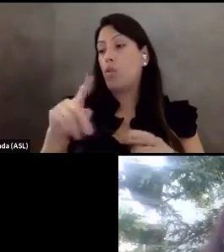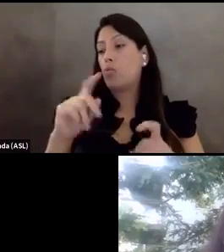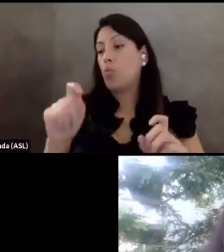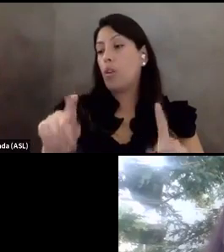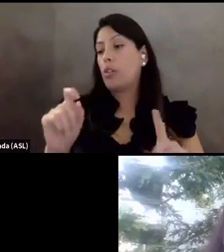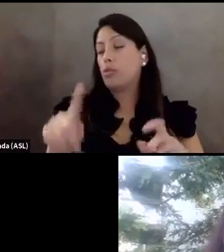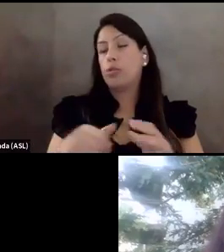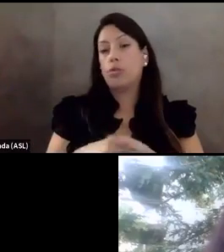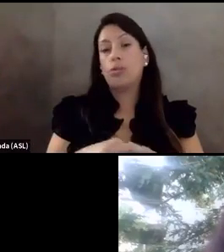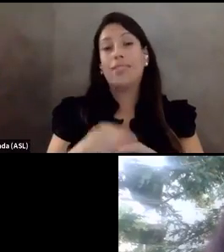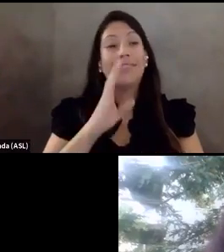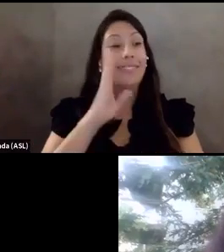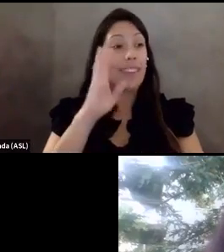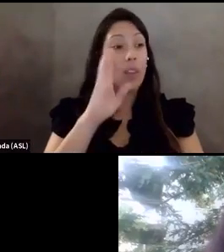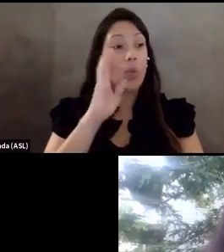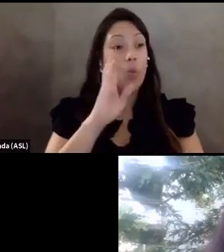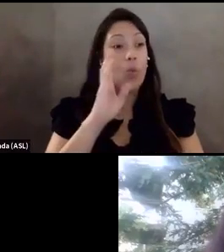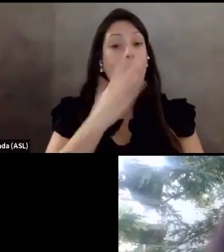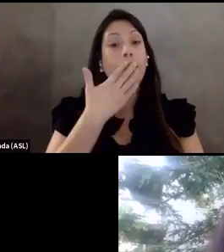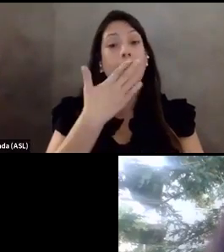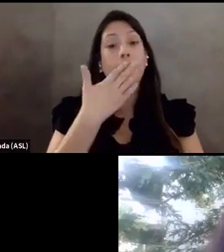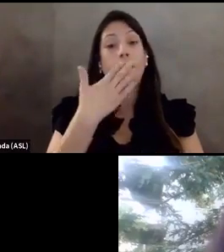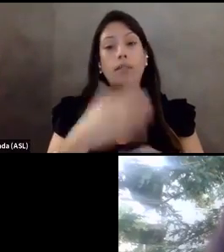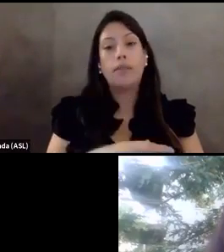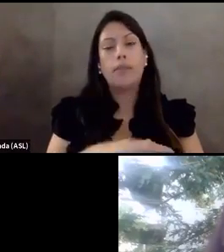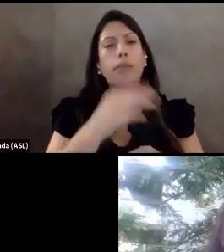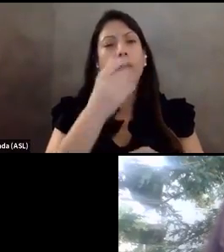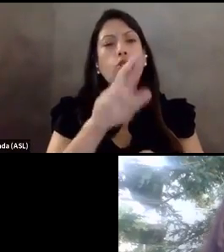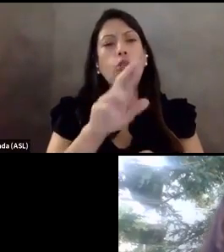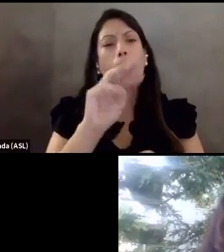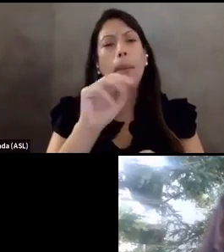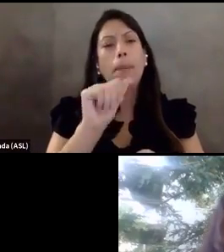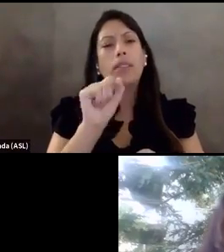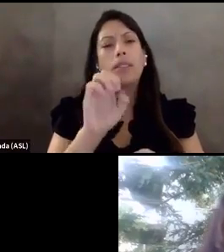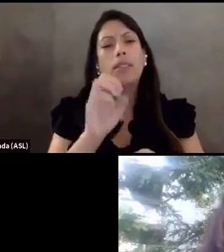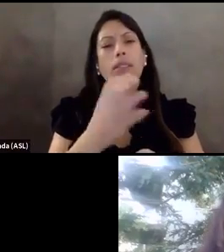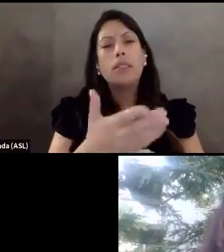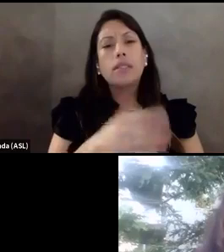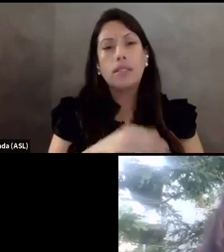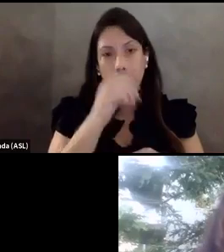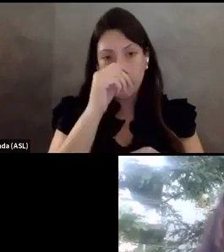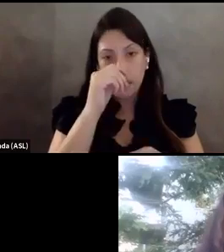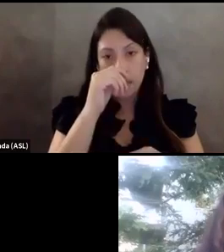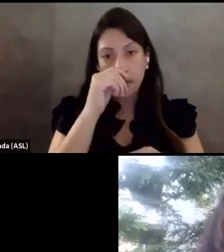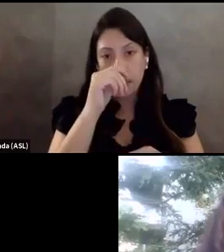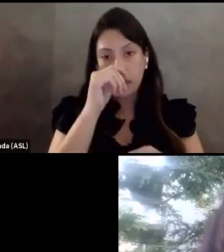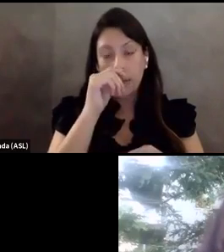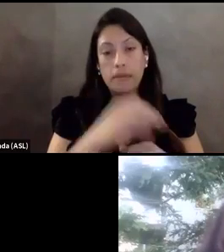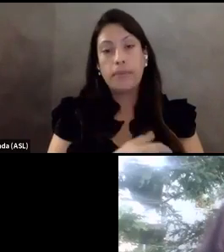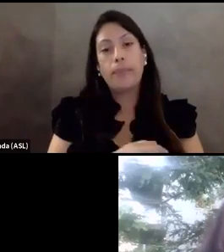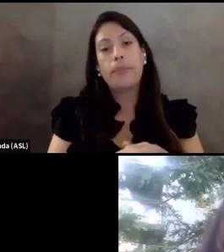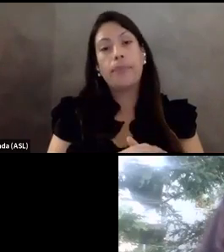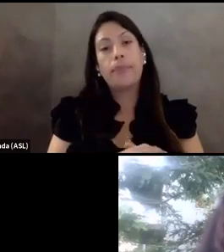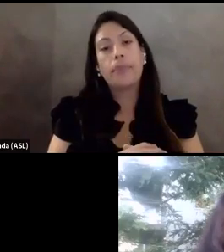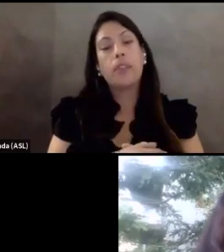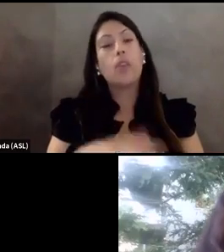Hi, thanks so much, Dr. Mase, I'm wondering I'm working on a story that